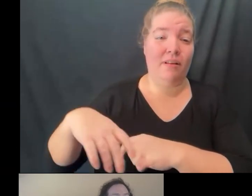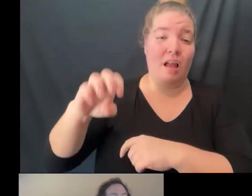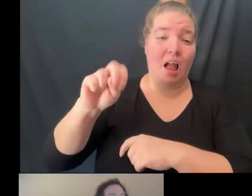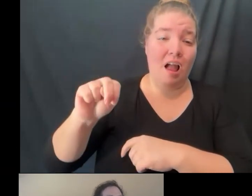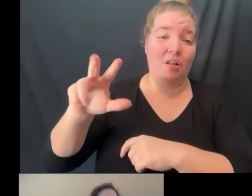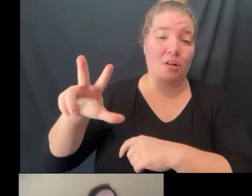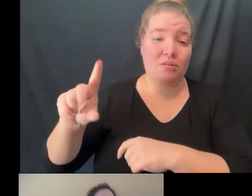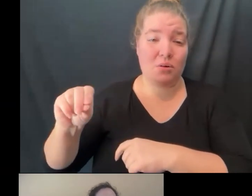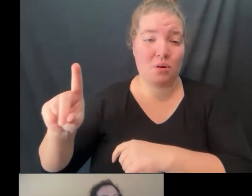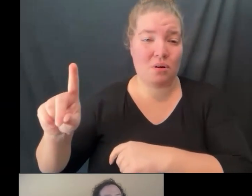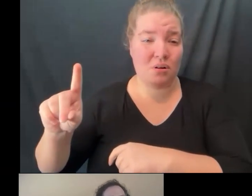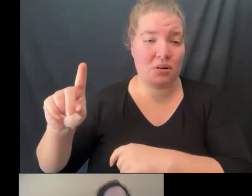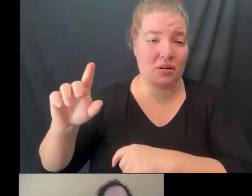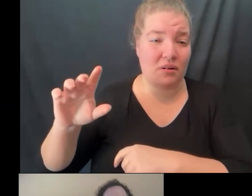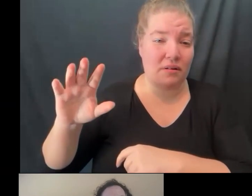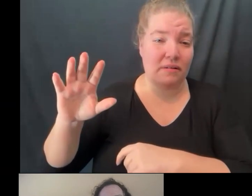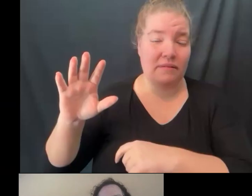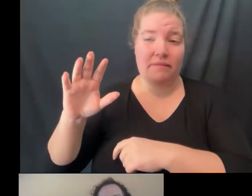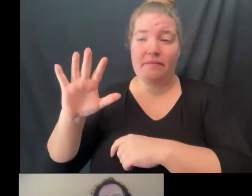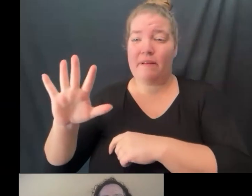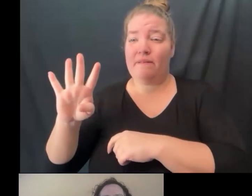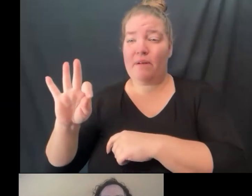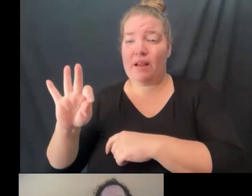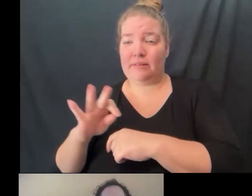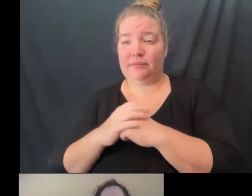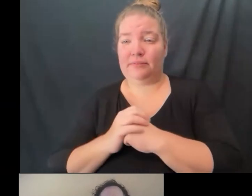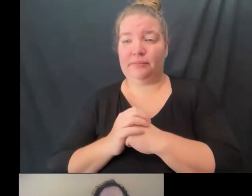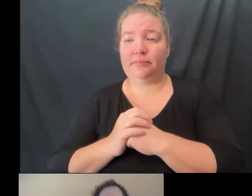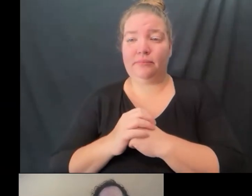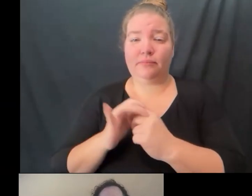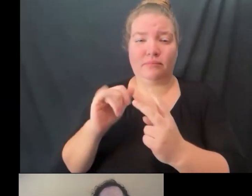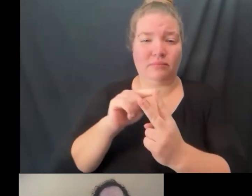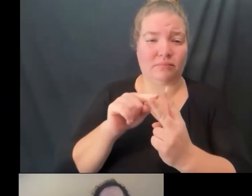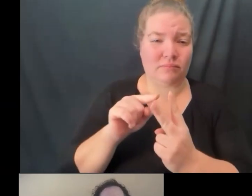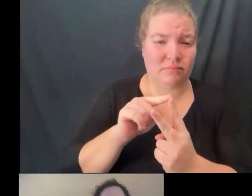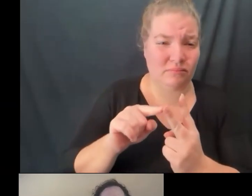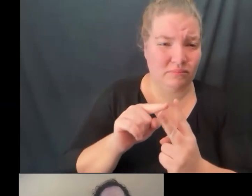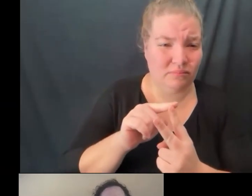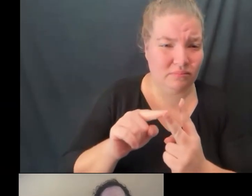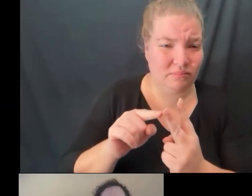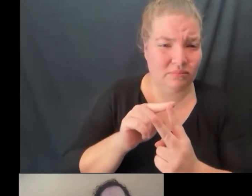But whether we're looking at EN 301 549 or we're looking for the ICT standard,